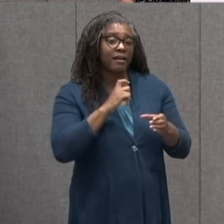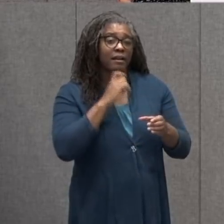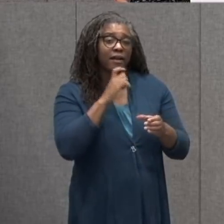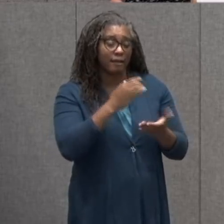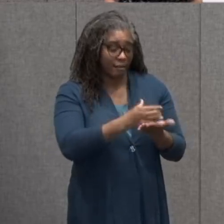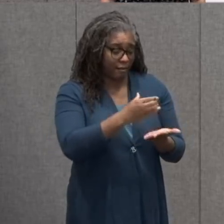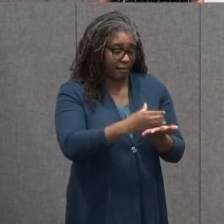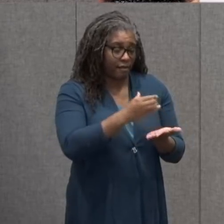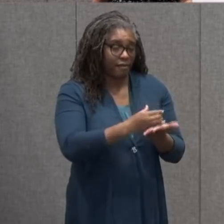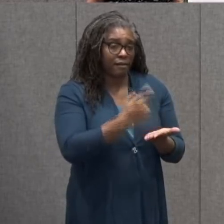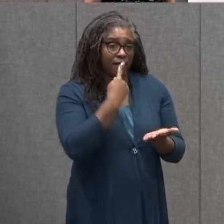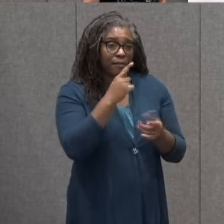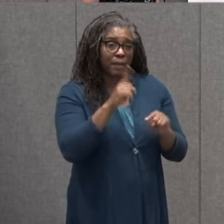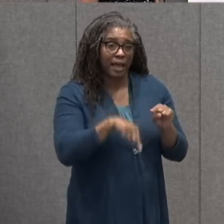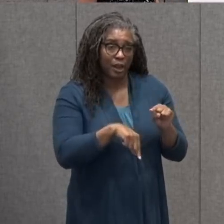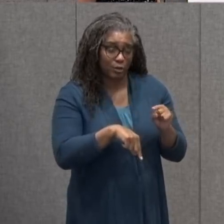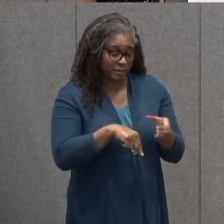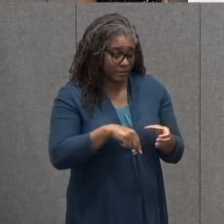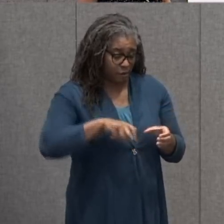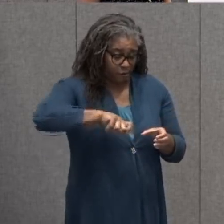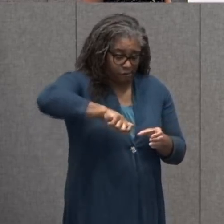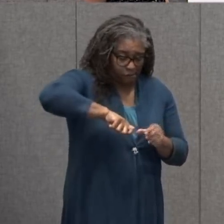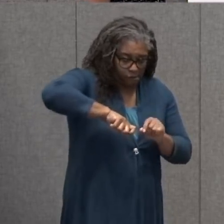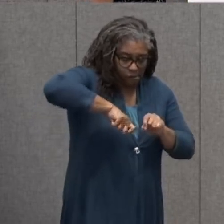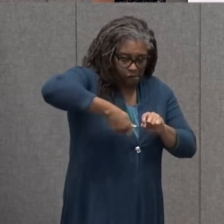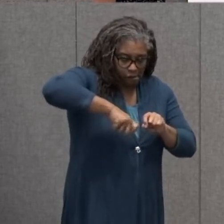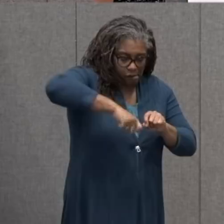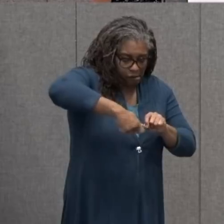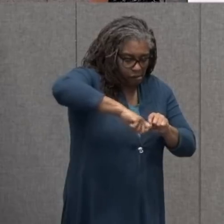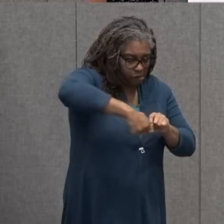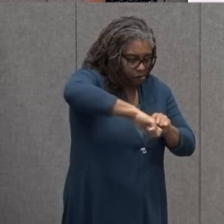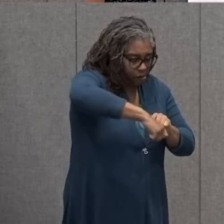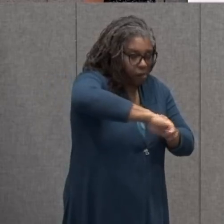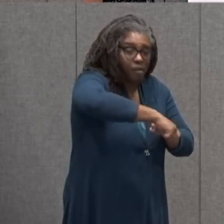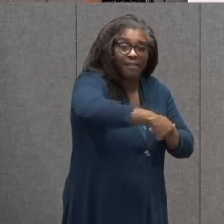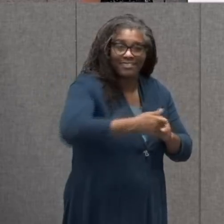Awesome, we're doing great. - Uh, Ms. Kay did great. So let's count our points together.